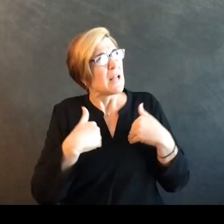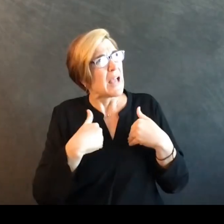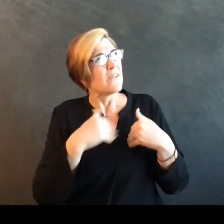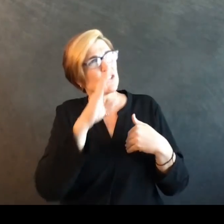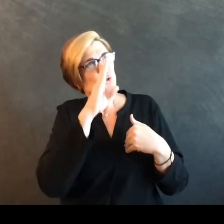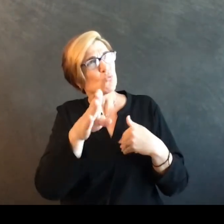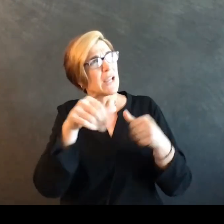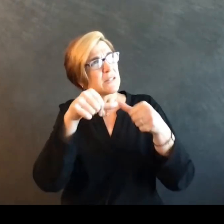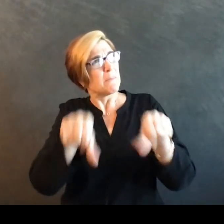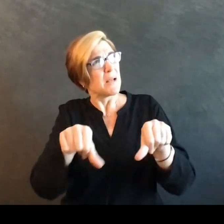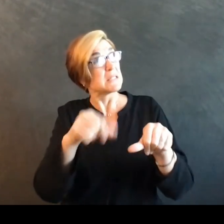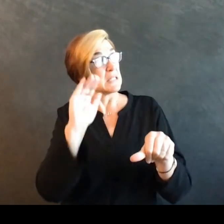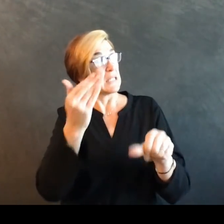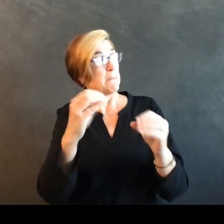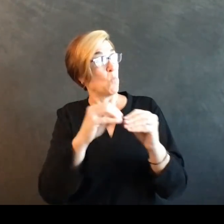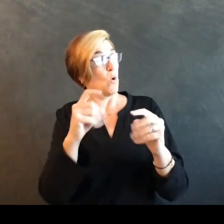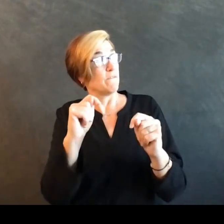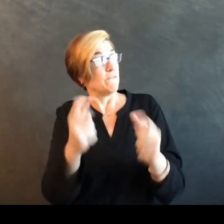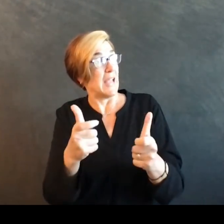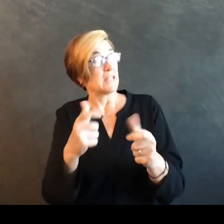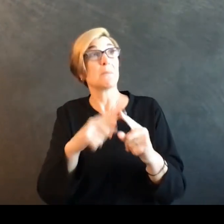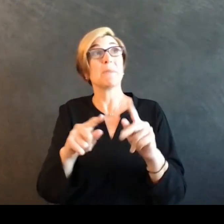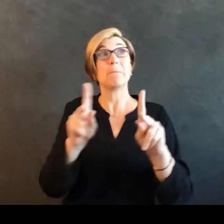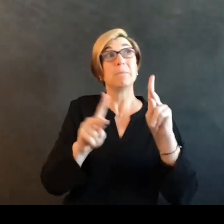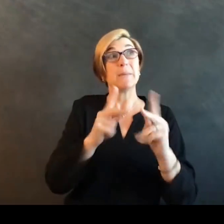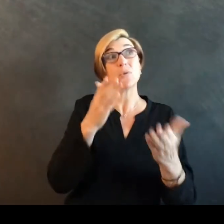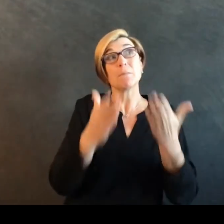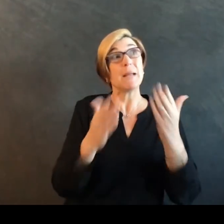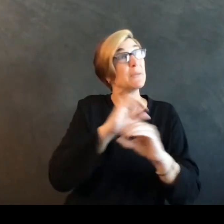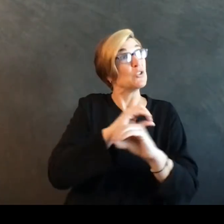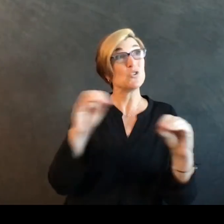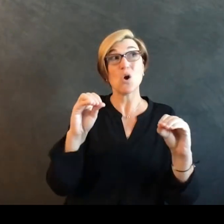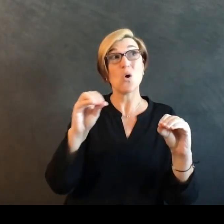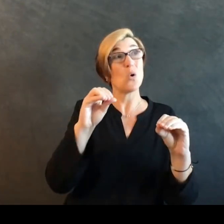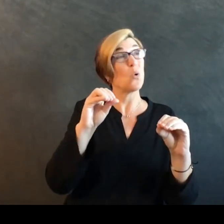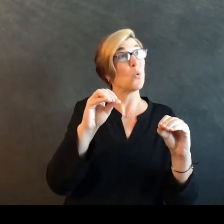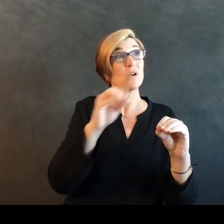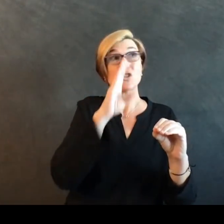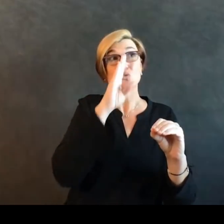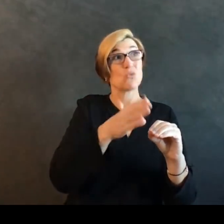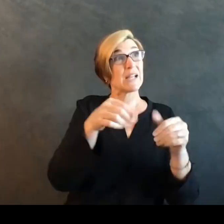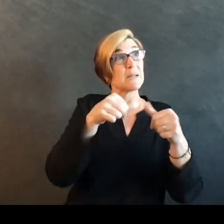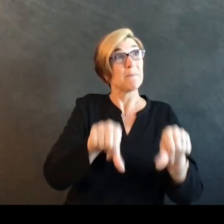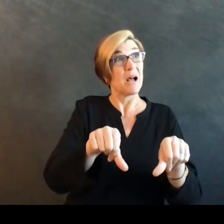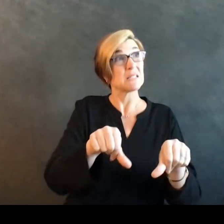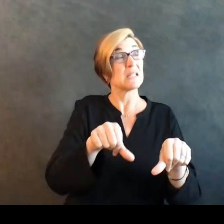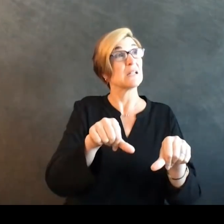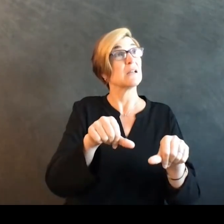question is then folks who don't have direct deposit and there was a statute oh well there was released by the House Ways and Means Committee today saying